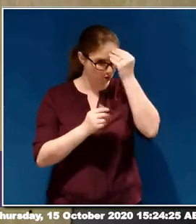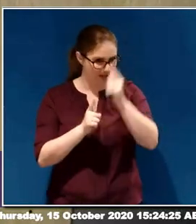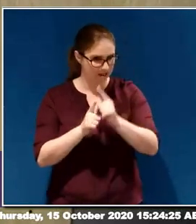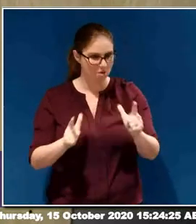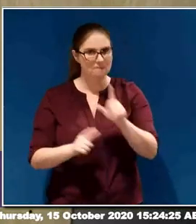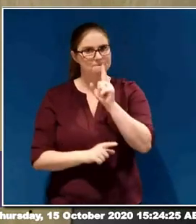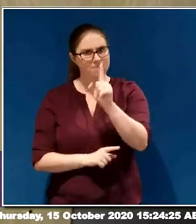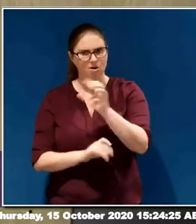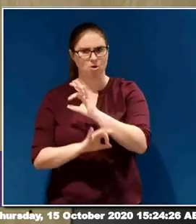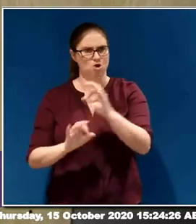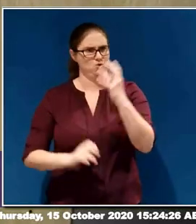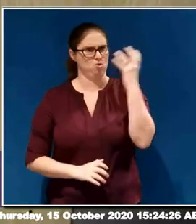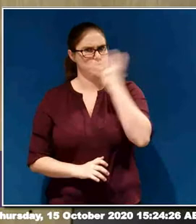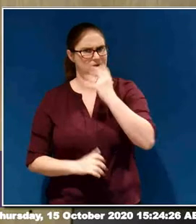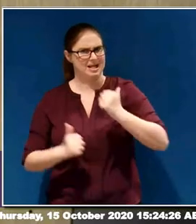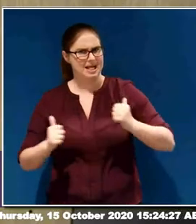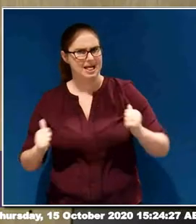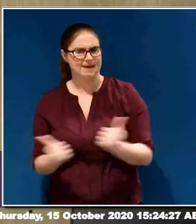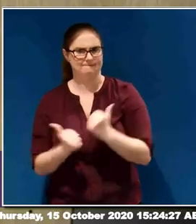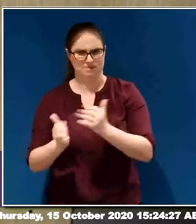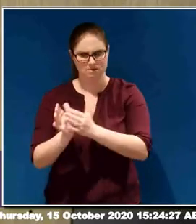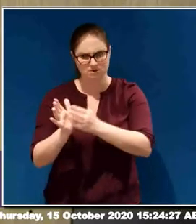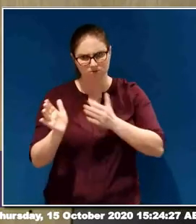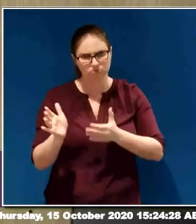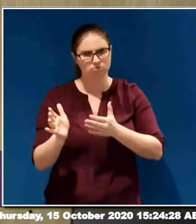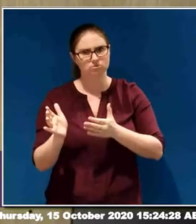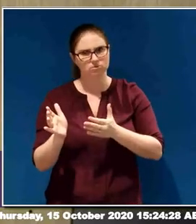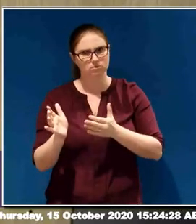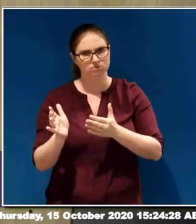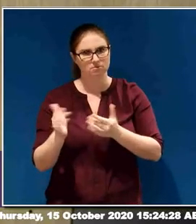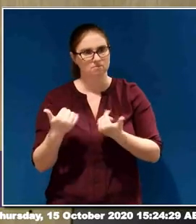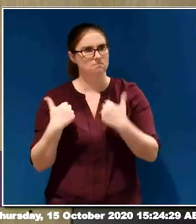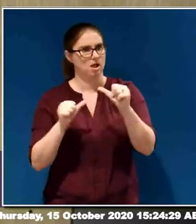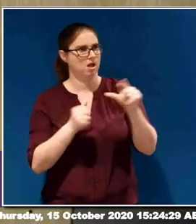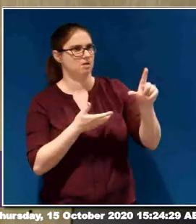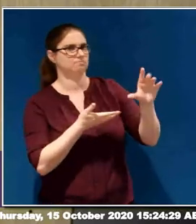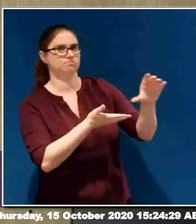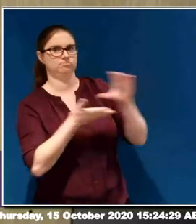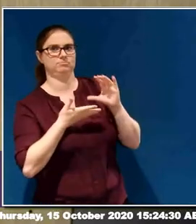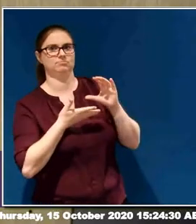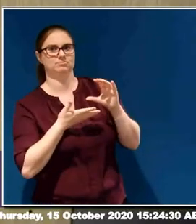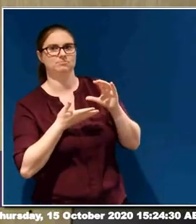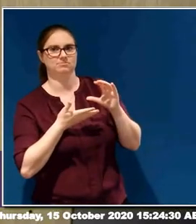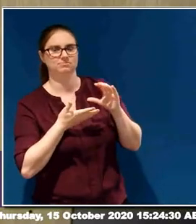be pretty severe, to receive funding. OK.